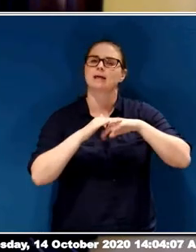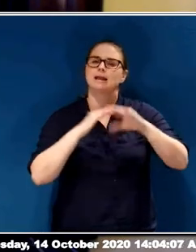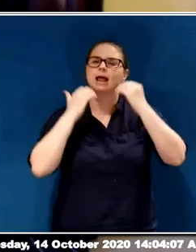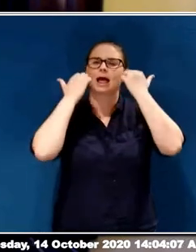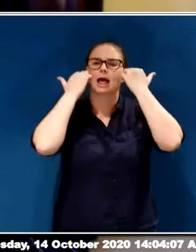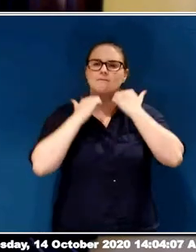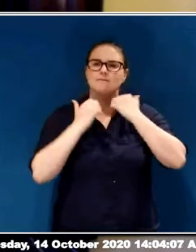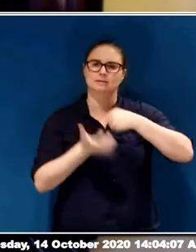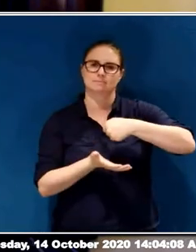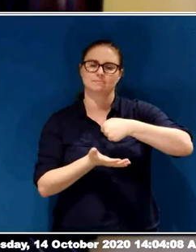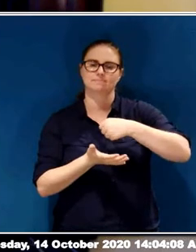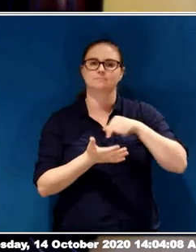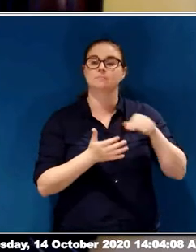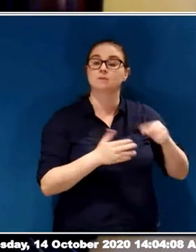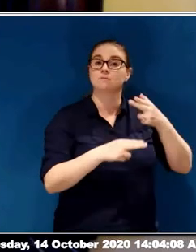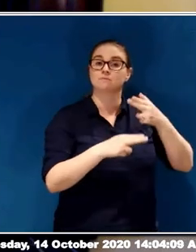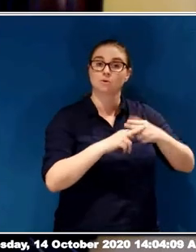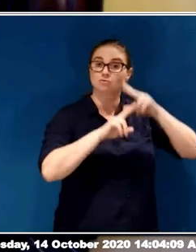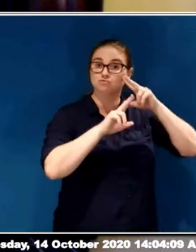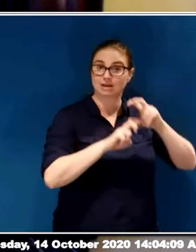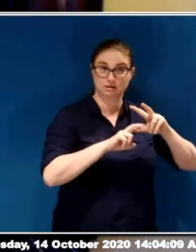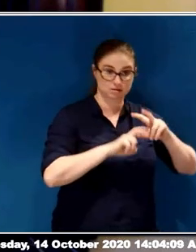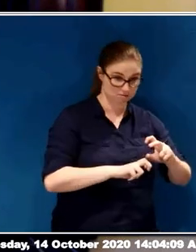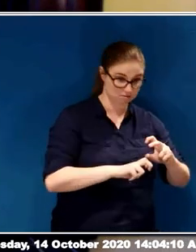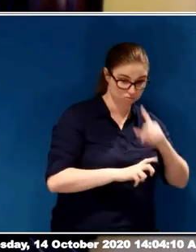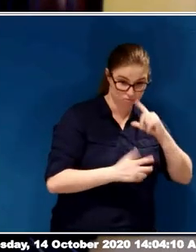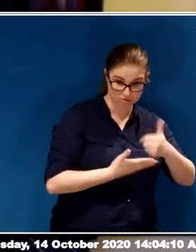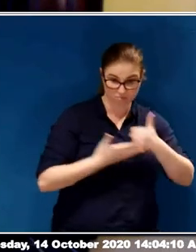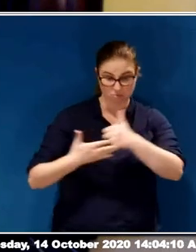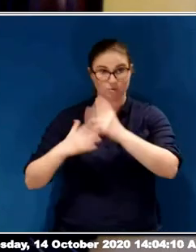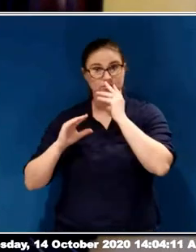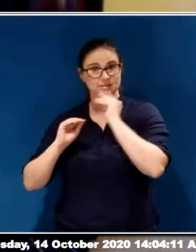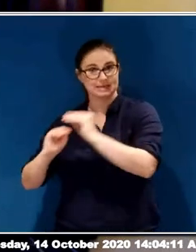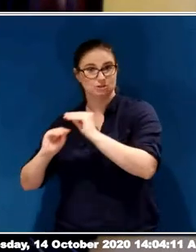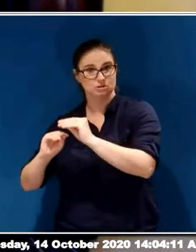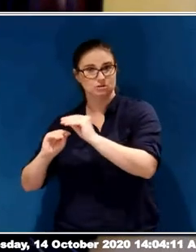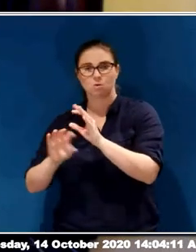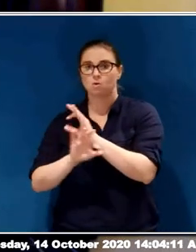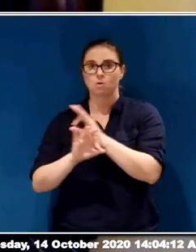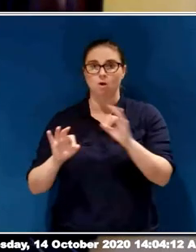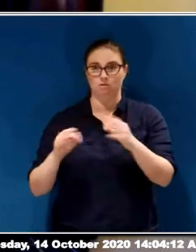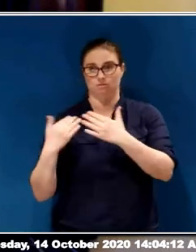principal or an individual teacher, but responsibility for that was taken by the